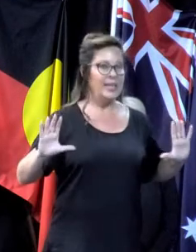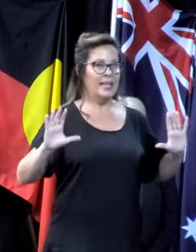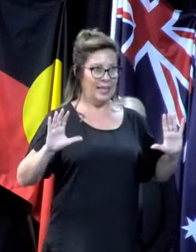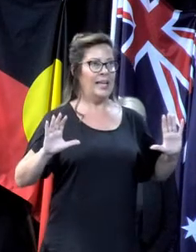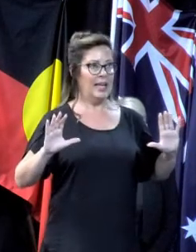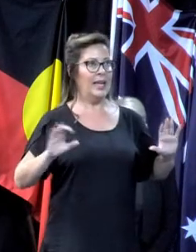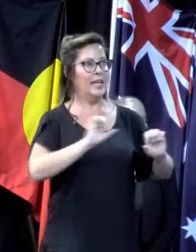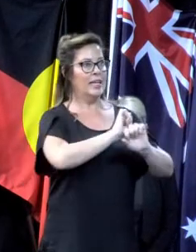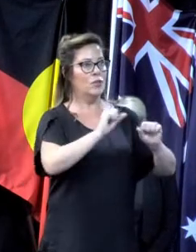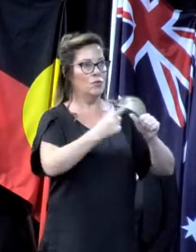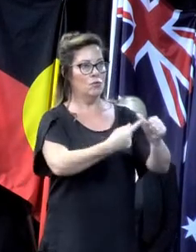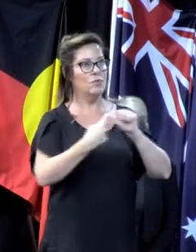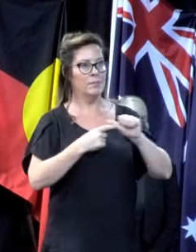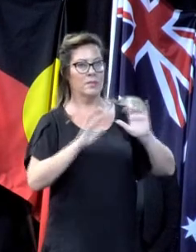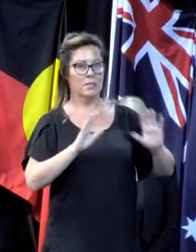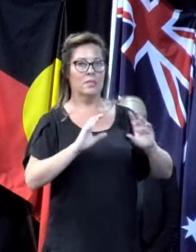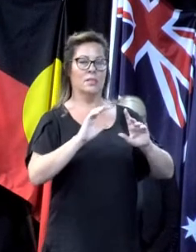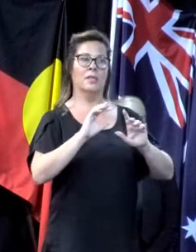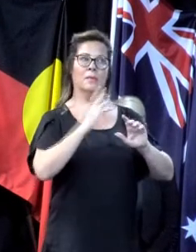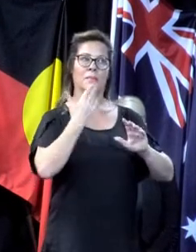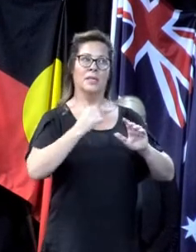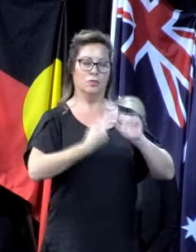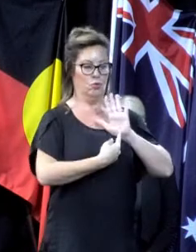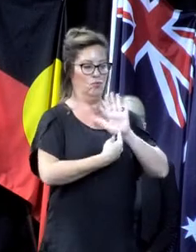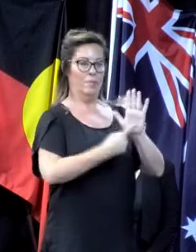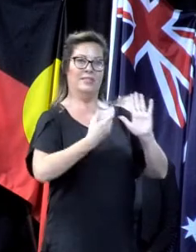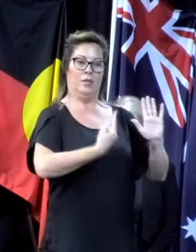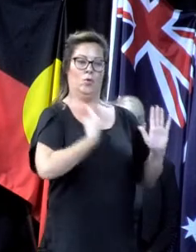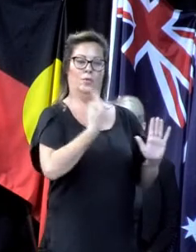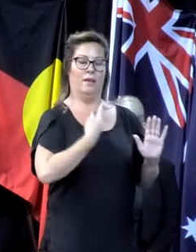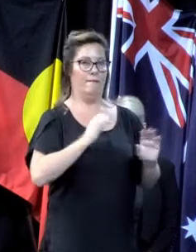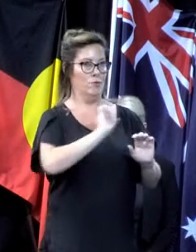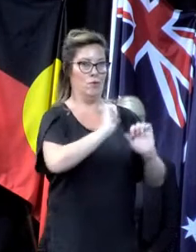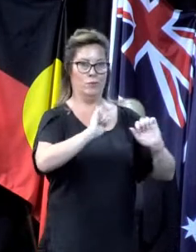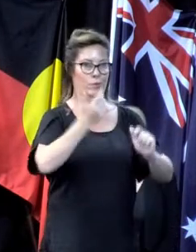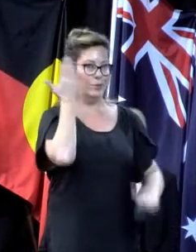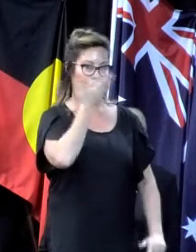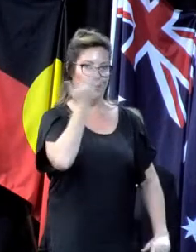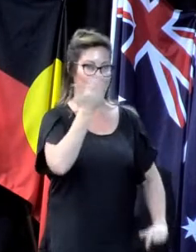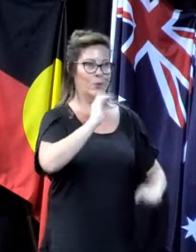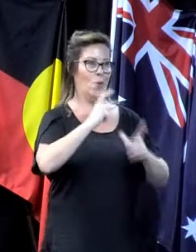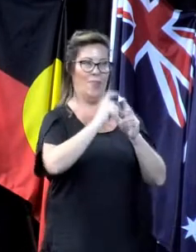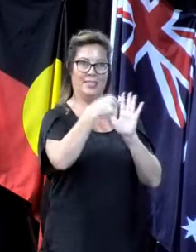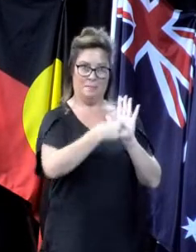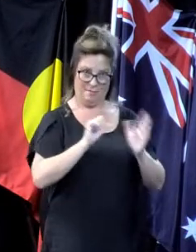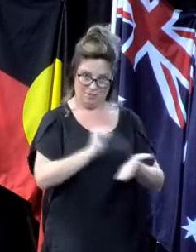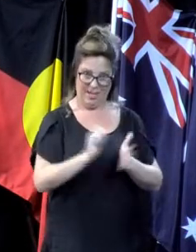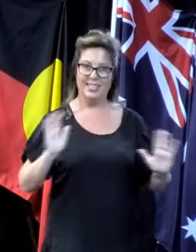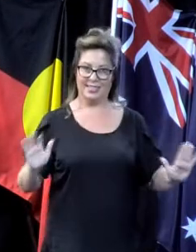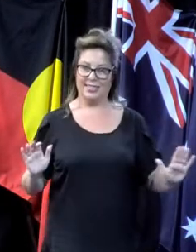you are speaking as individuals rather as opposed to representatives of the Department. Yes, I think we could take that for granted.